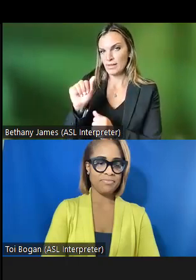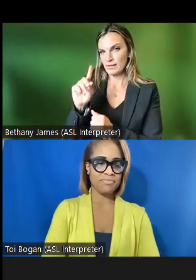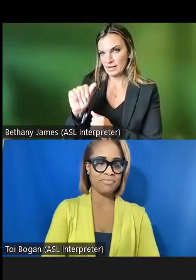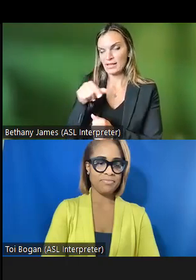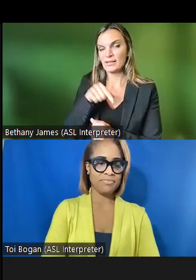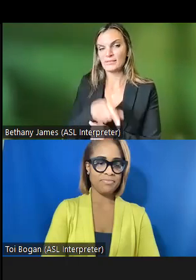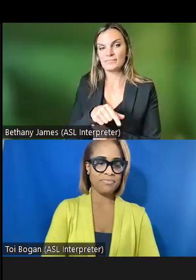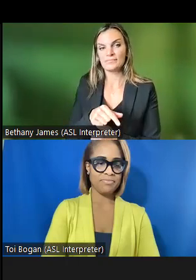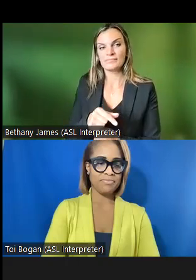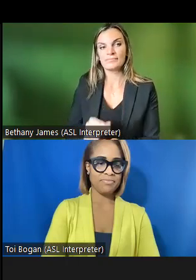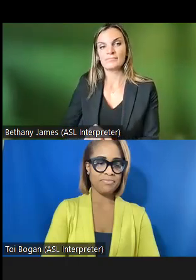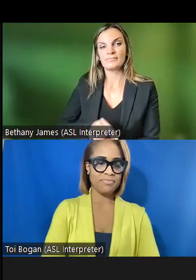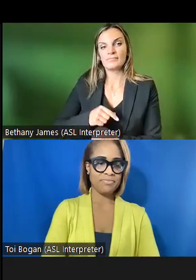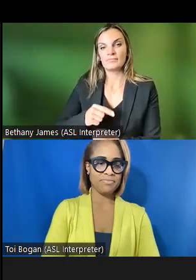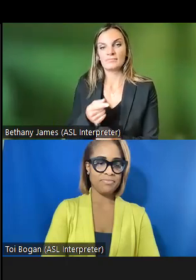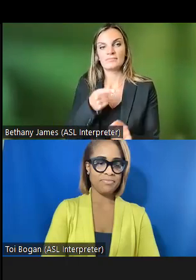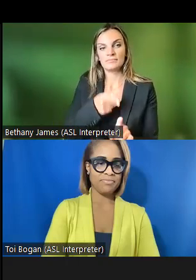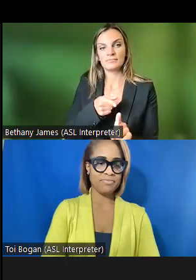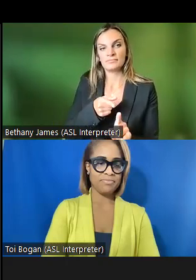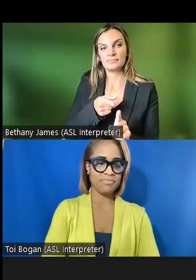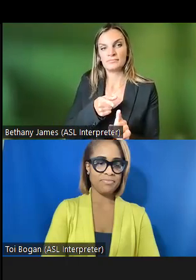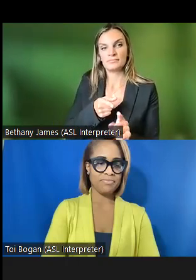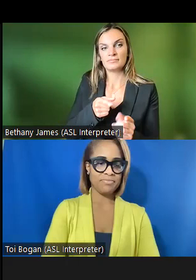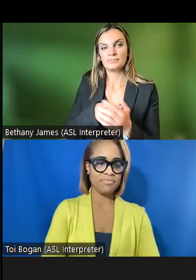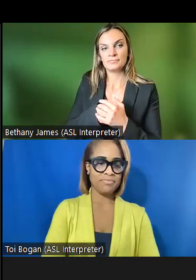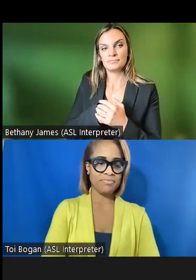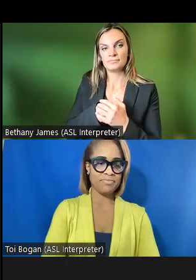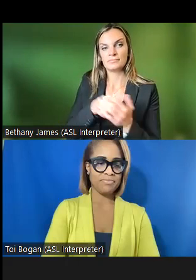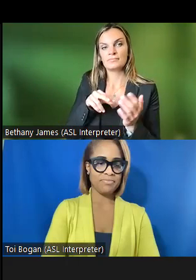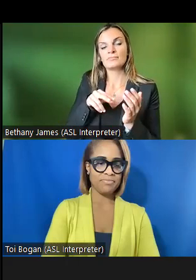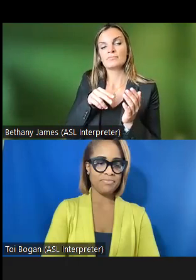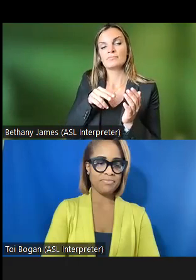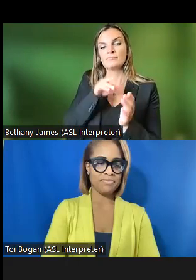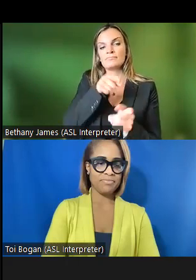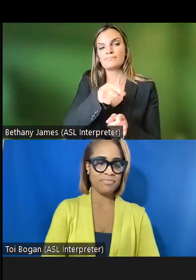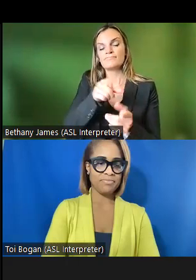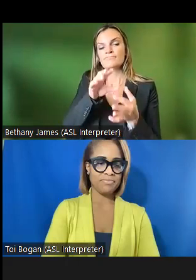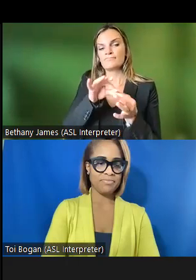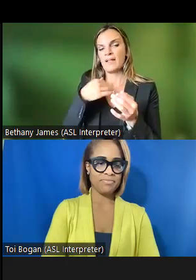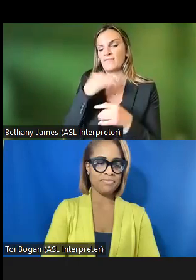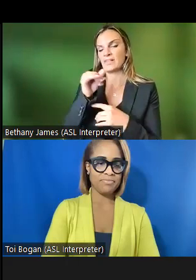stated that this means harm to self, but there is some case law under Title I that says harm